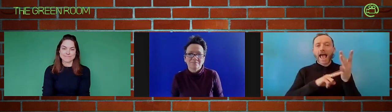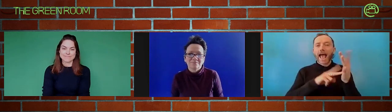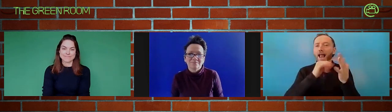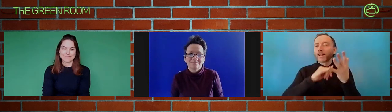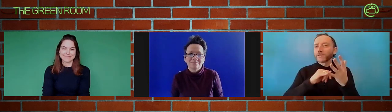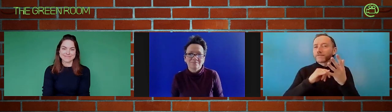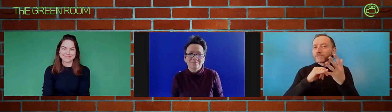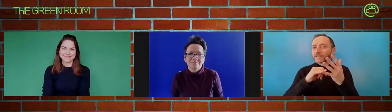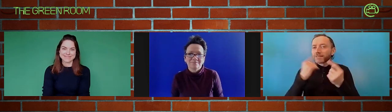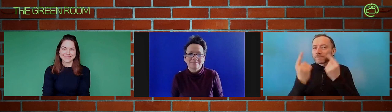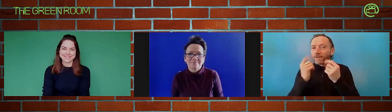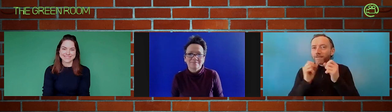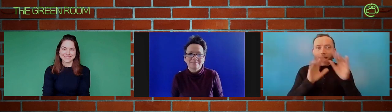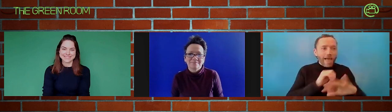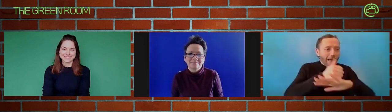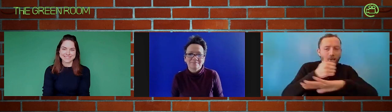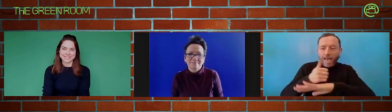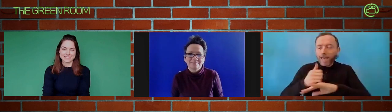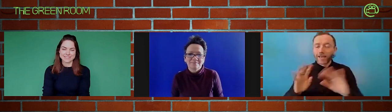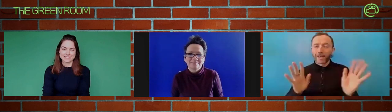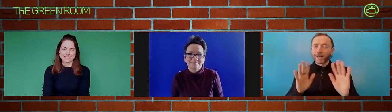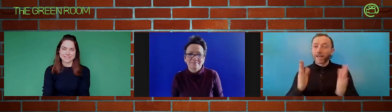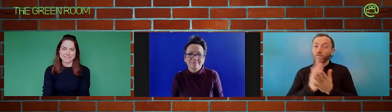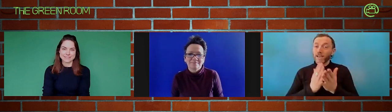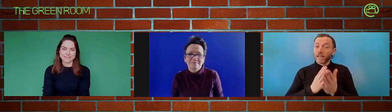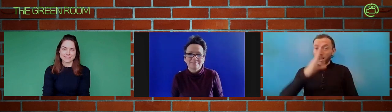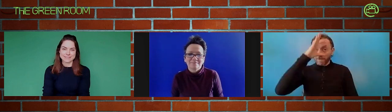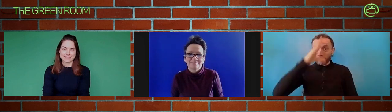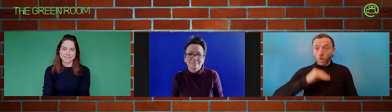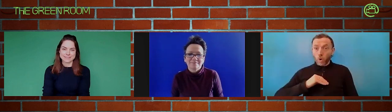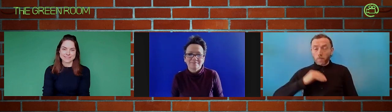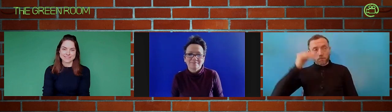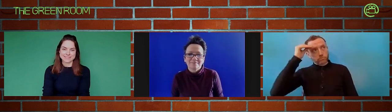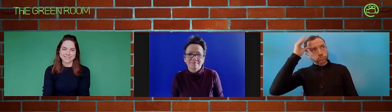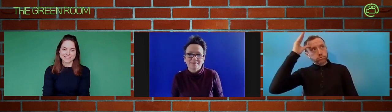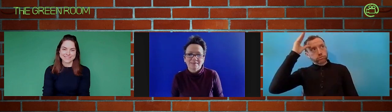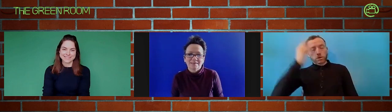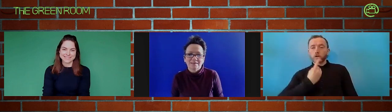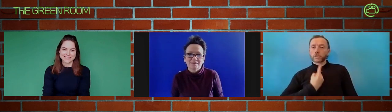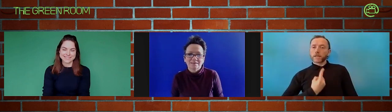about informing yourself, but I think it's also about realizing that performance